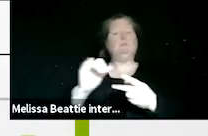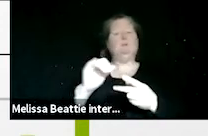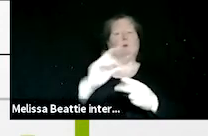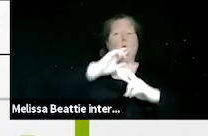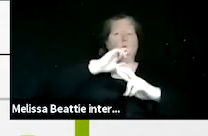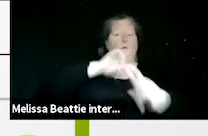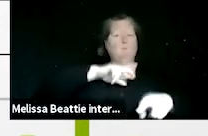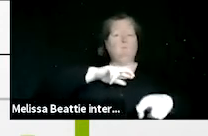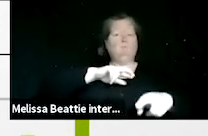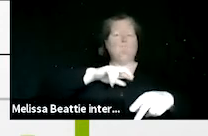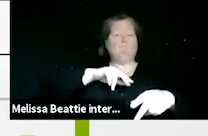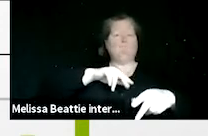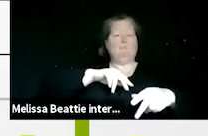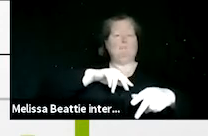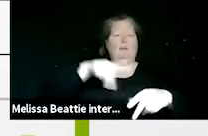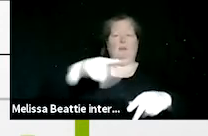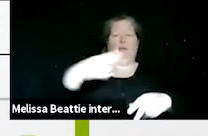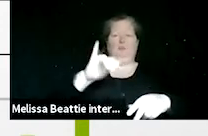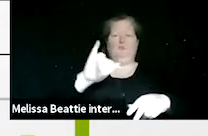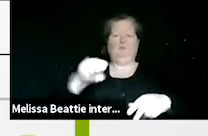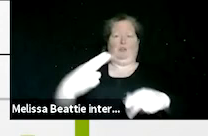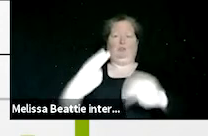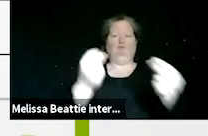We don't have to worry about anybody clicking on them and no one else has to worry about it.